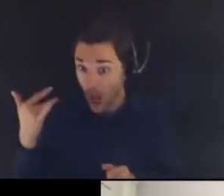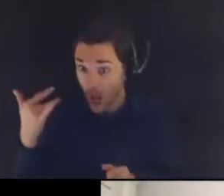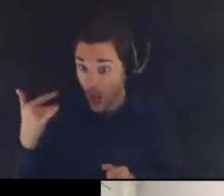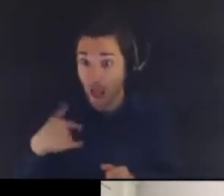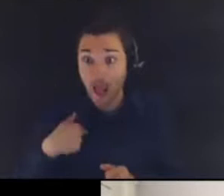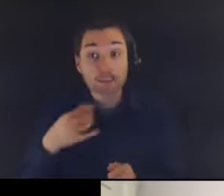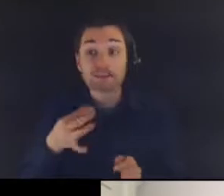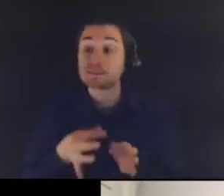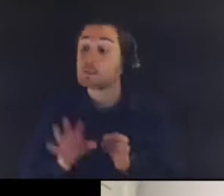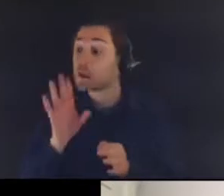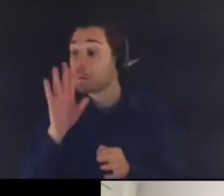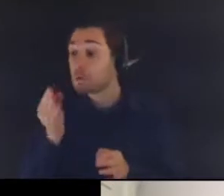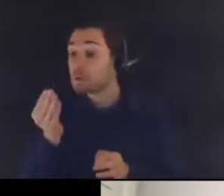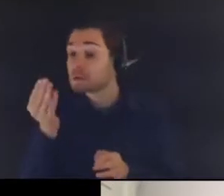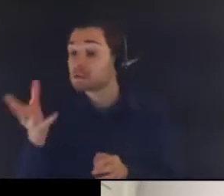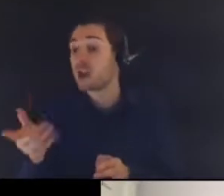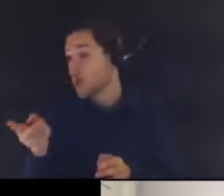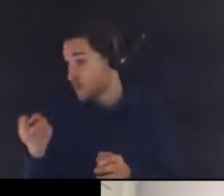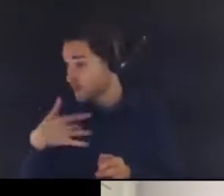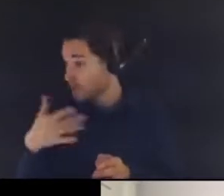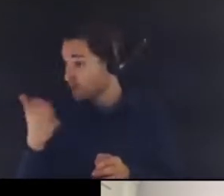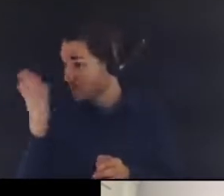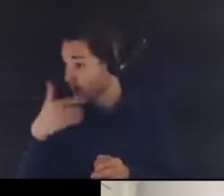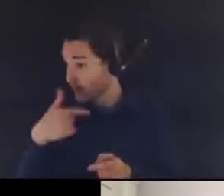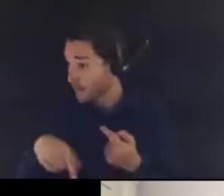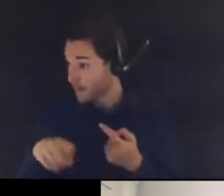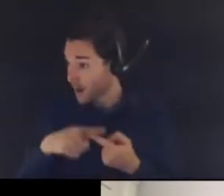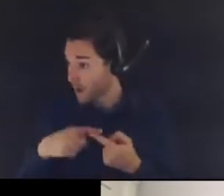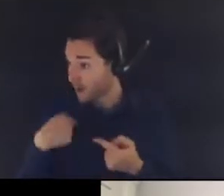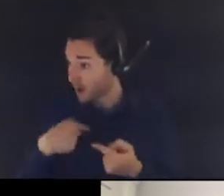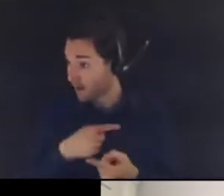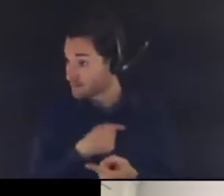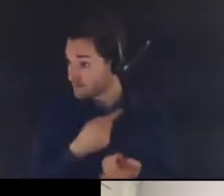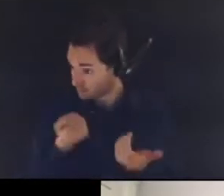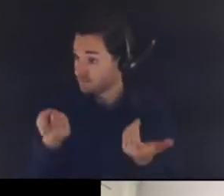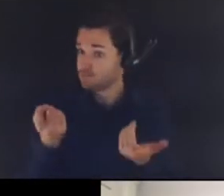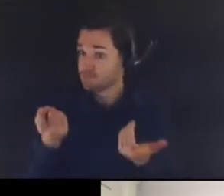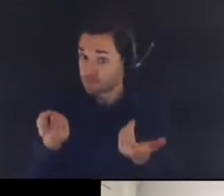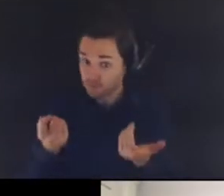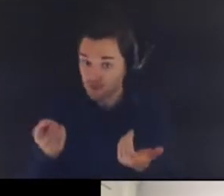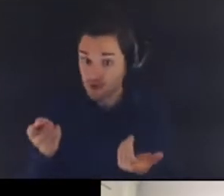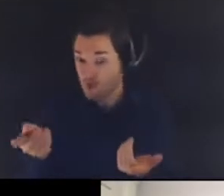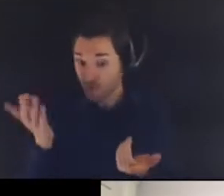they forget about us just like we have all said, they forget about us as if we don t